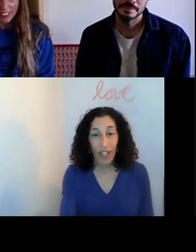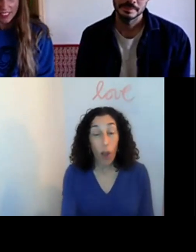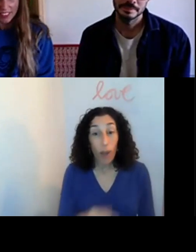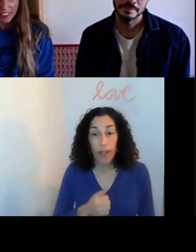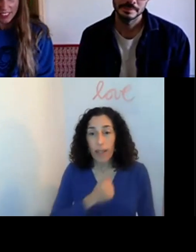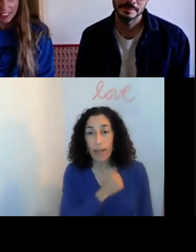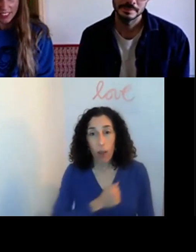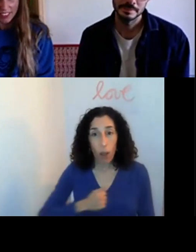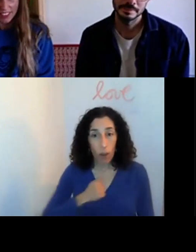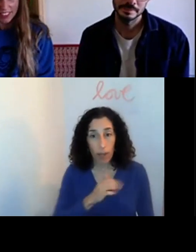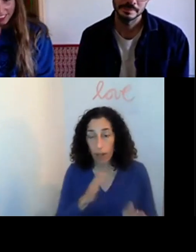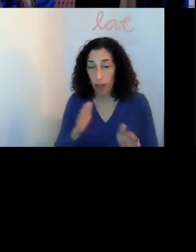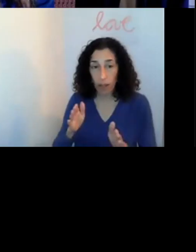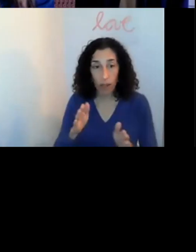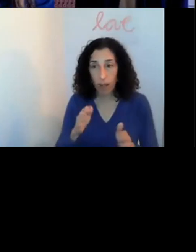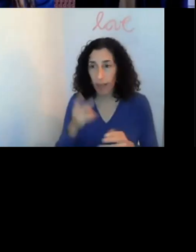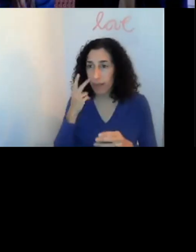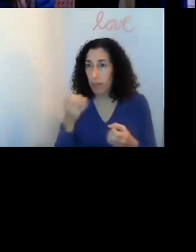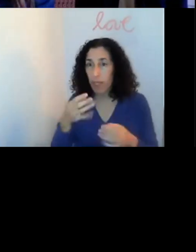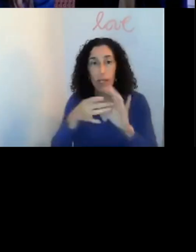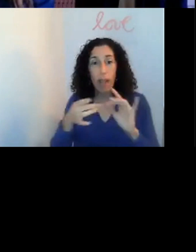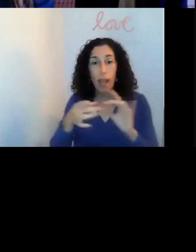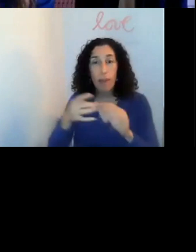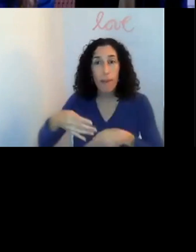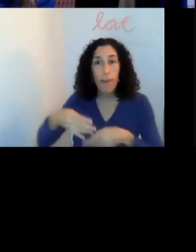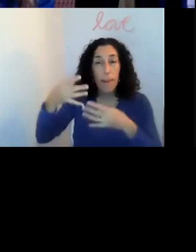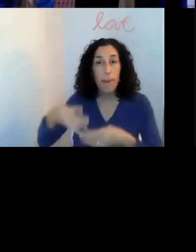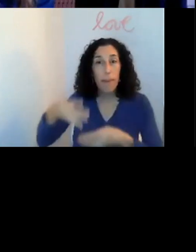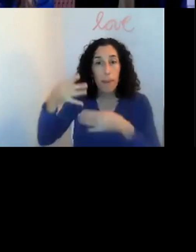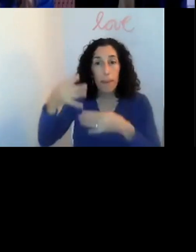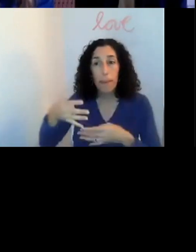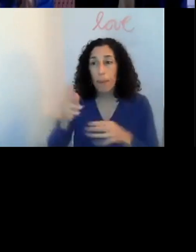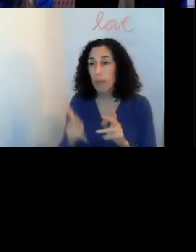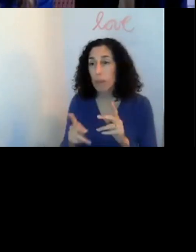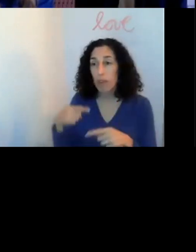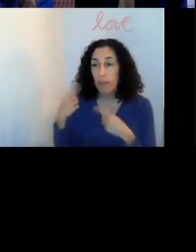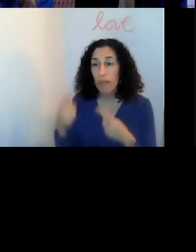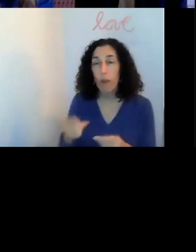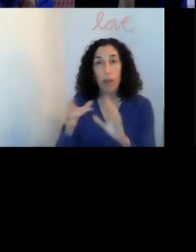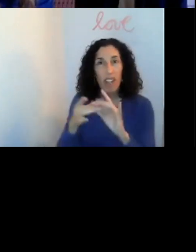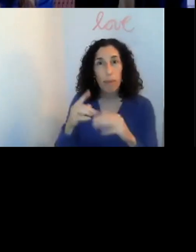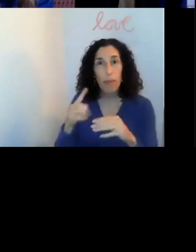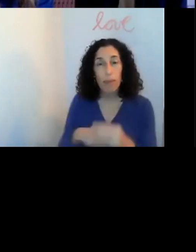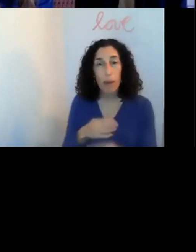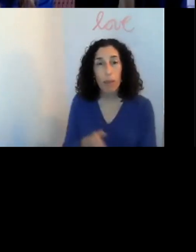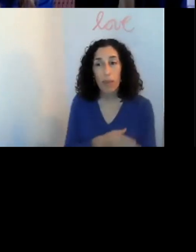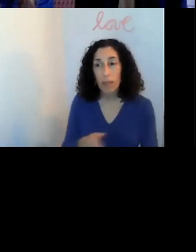some amazing comments that have been shared in the chat. Mad from Eyebeam has shared some